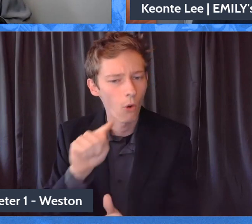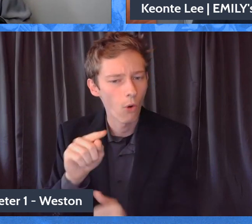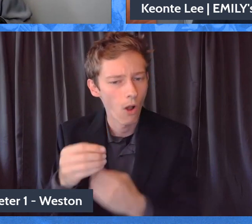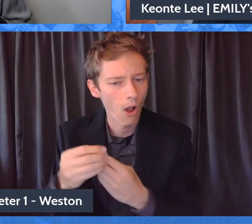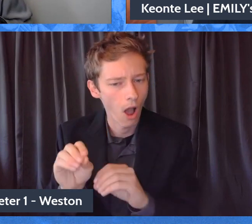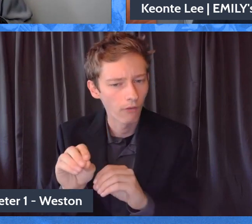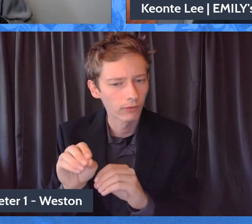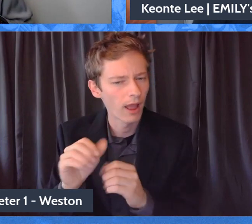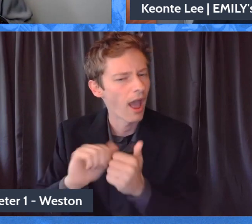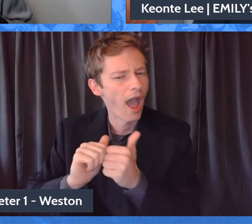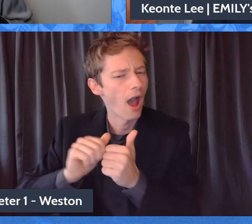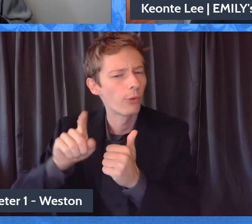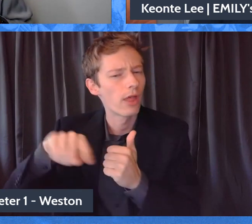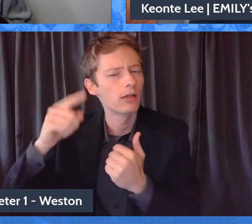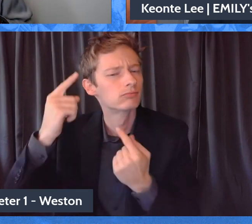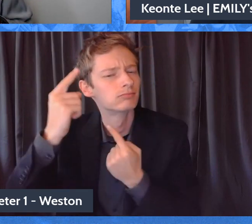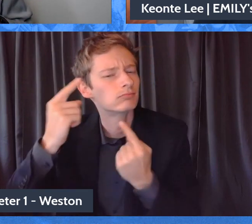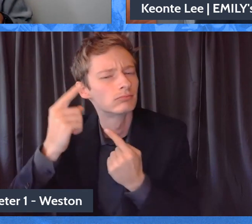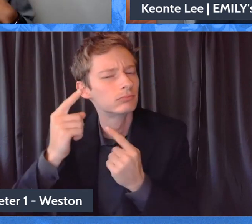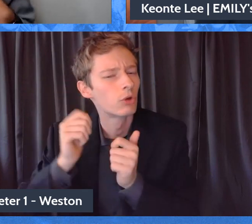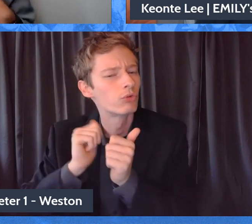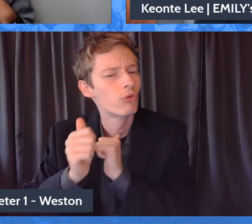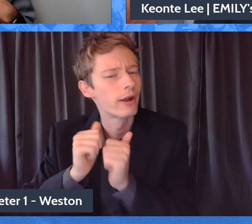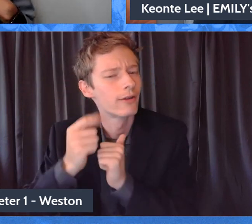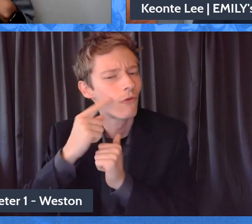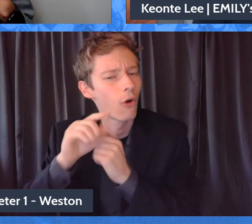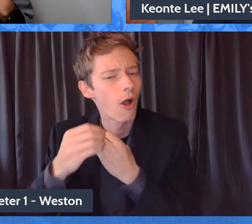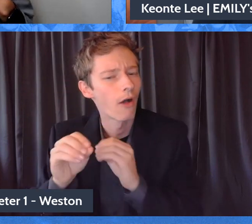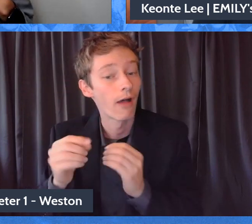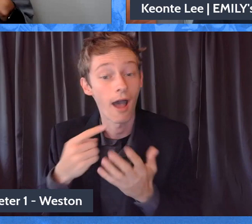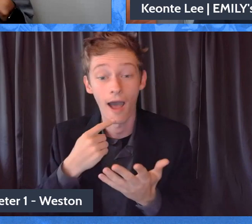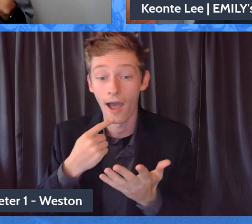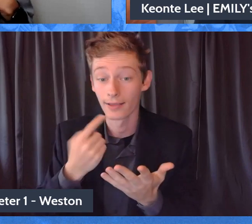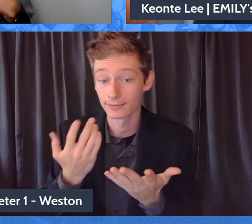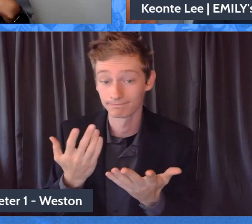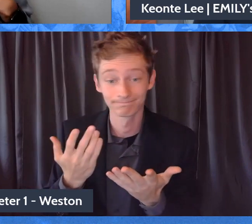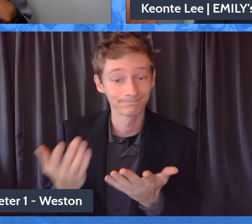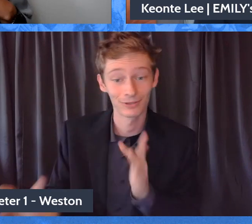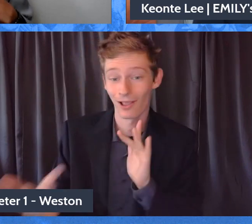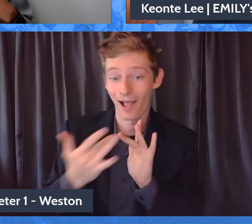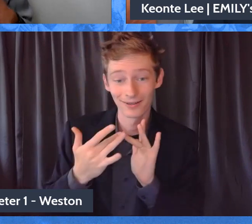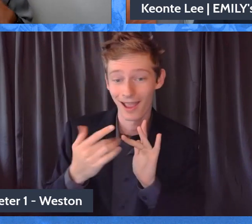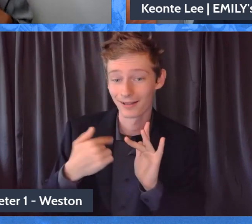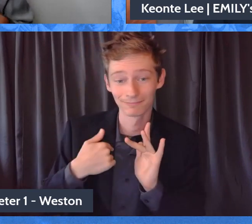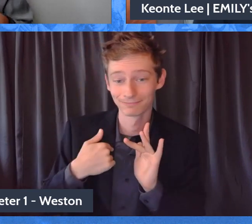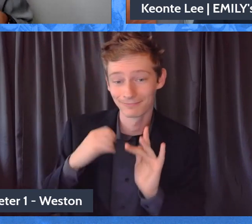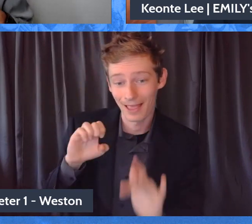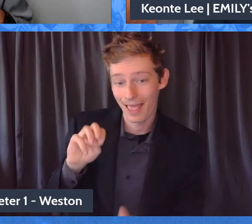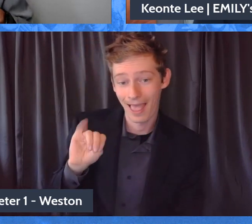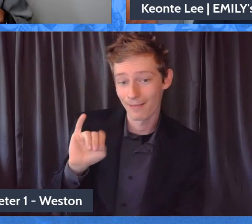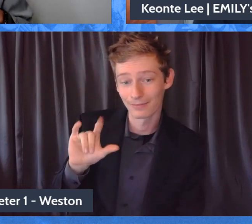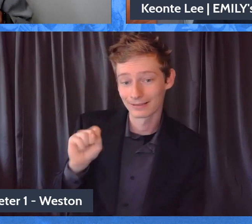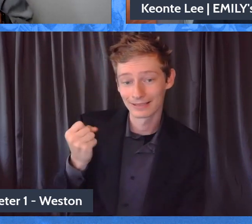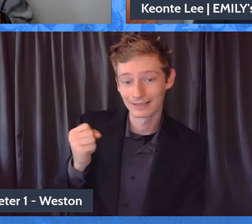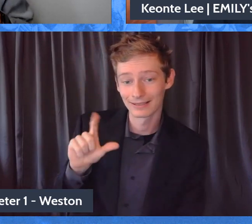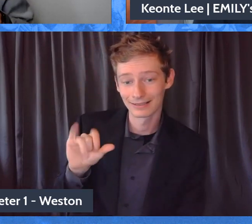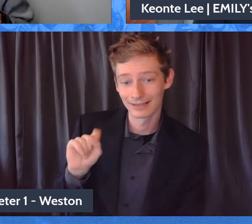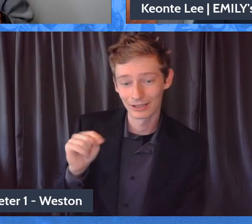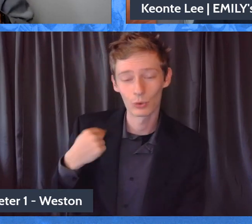what I would say is reach out to EMILY's List, we're largest online community and run to win,